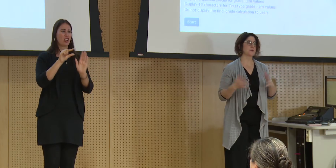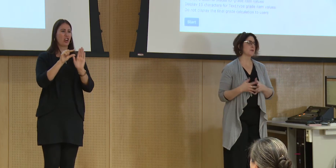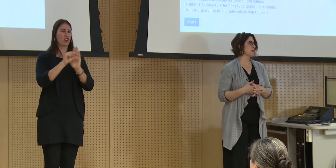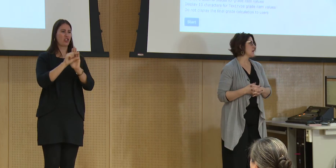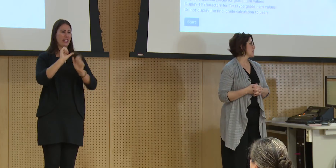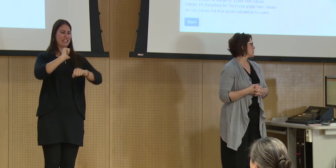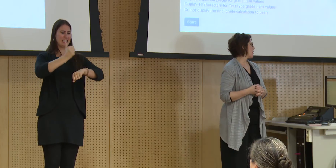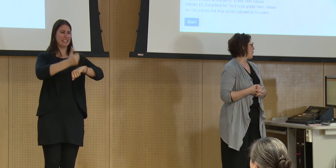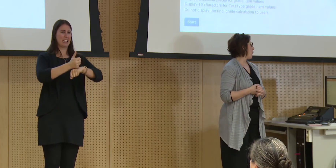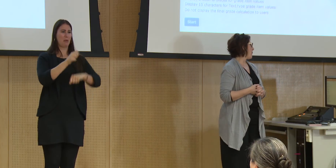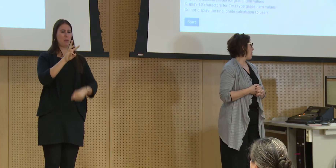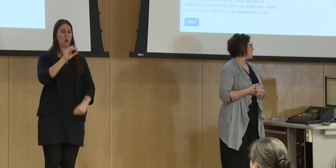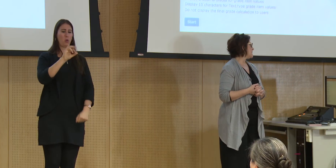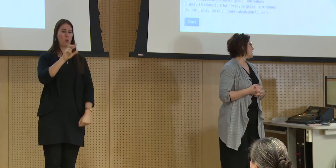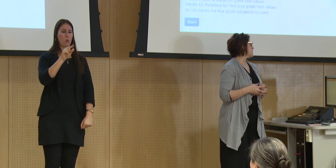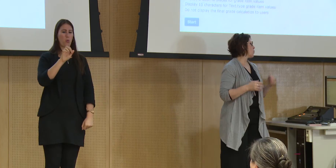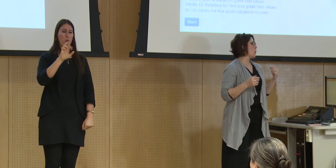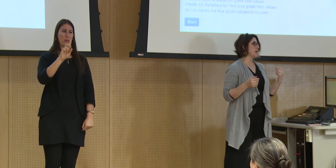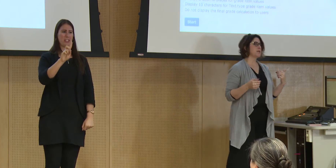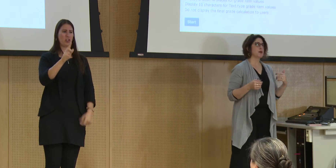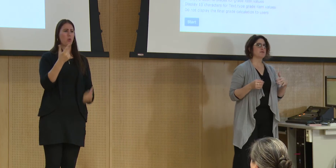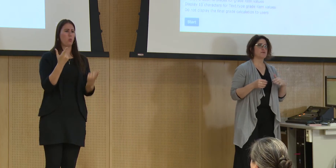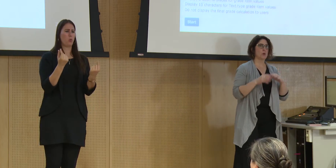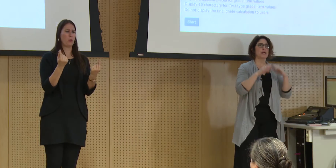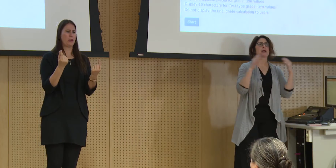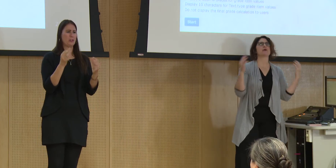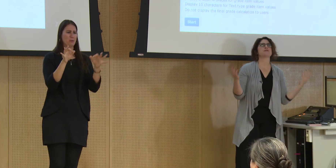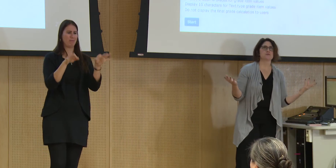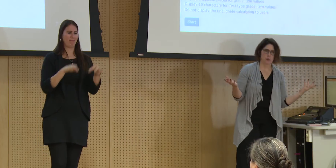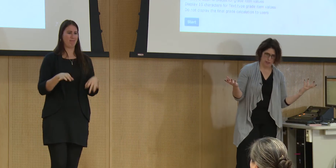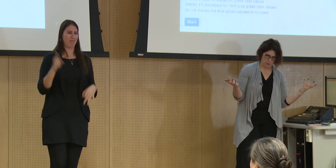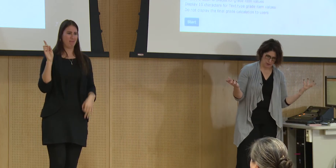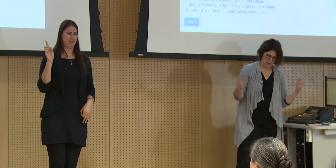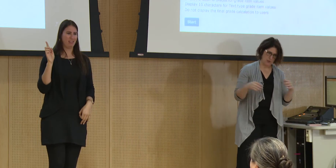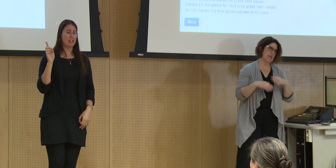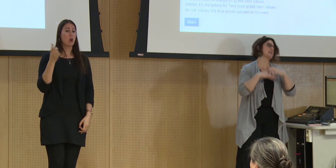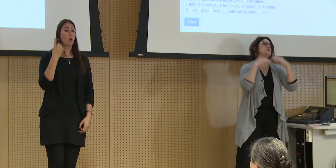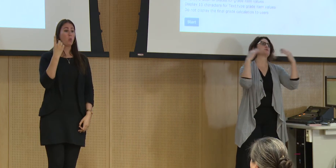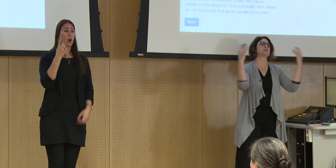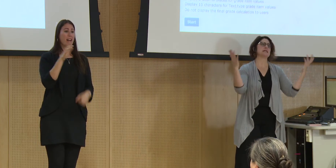So this is one of four areas of the Gradebook. So, again, here's where you get--